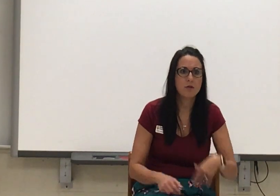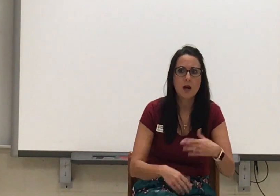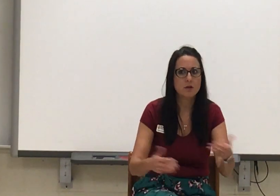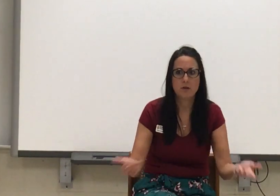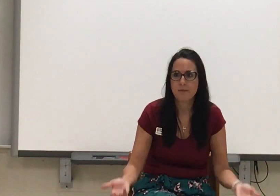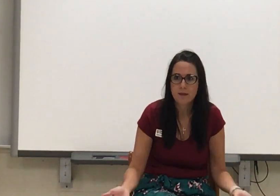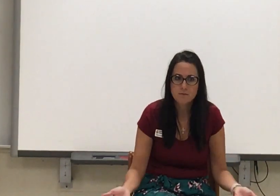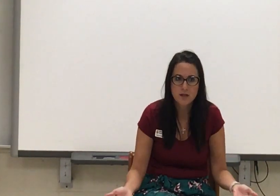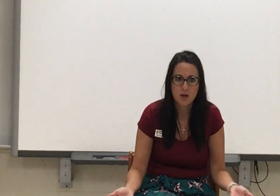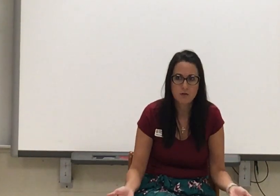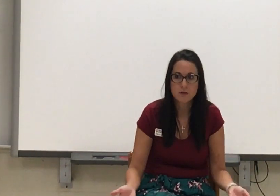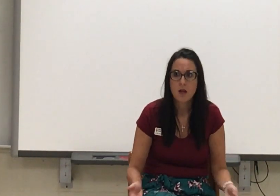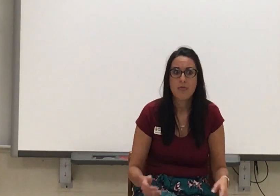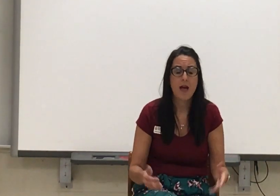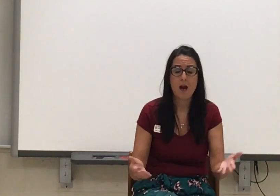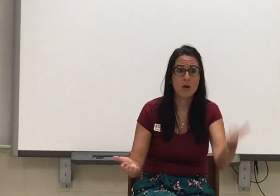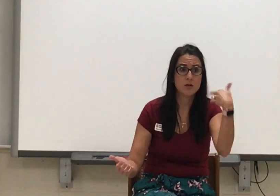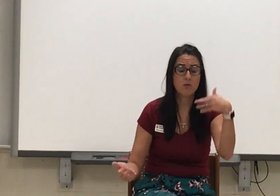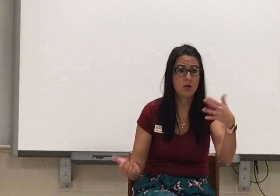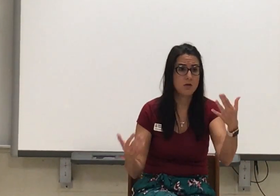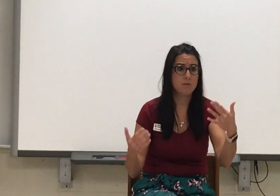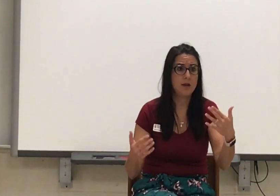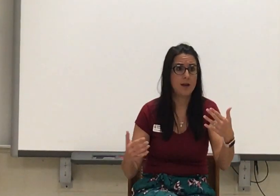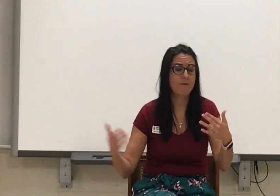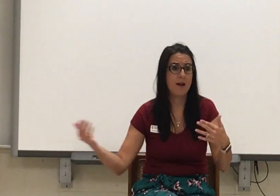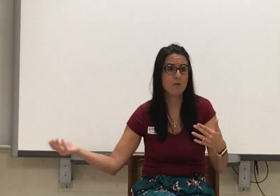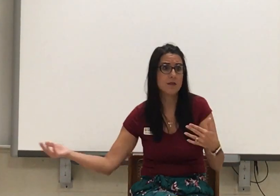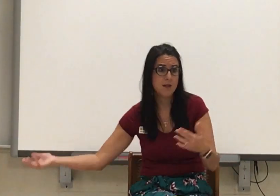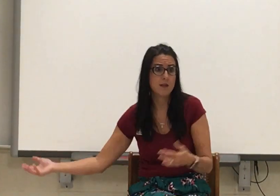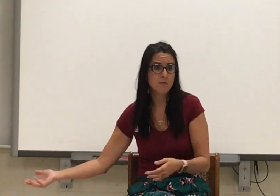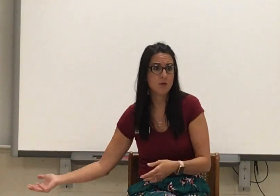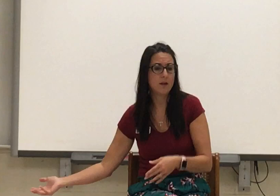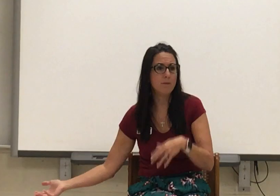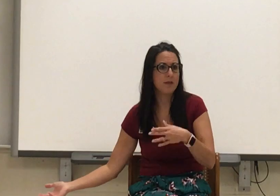way they're not doing it by themselves. That also cues me that if I don't see them doing